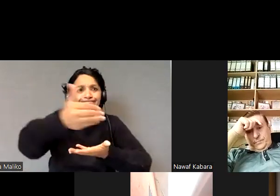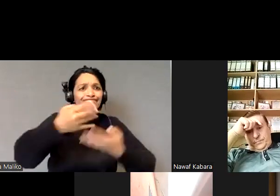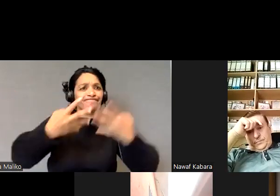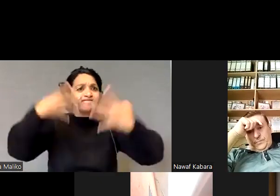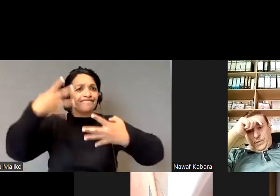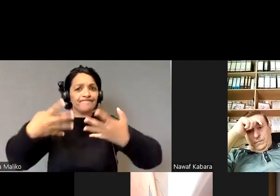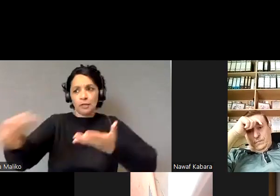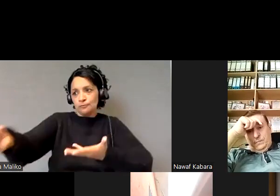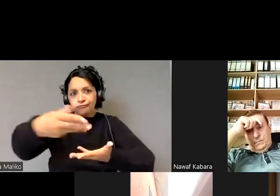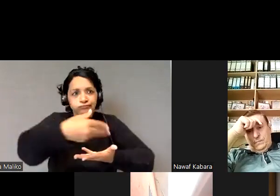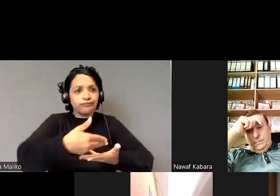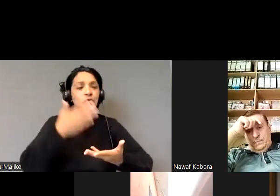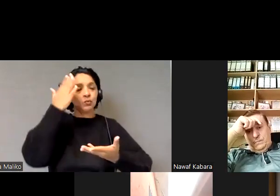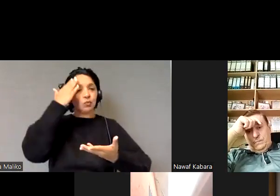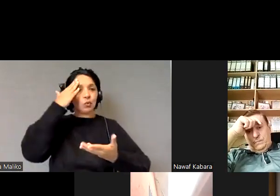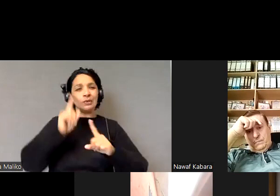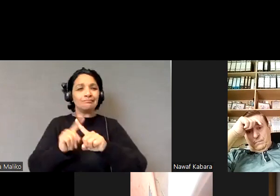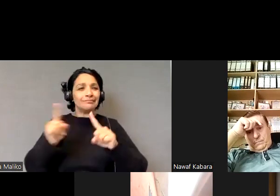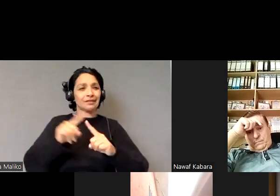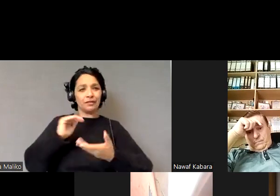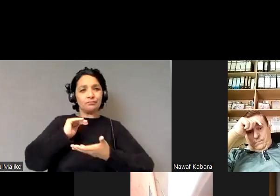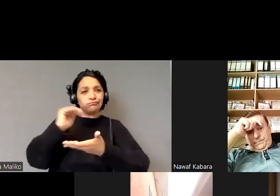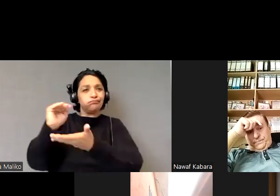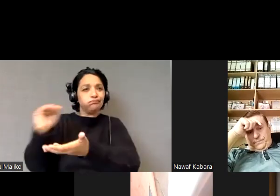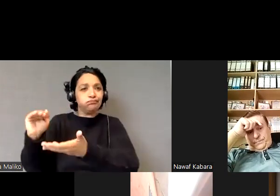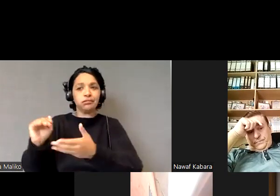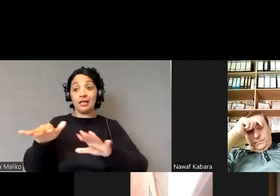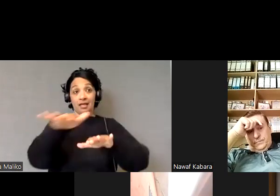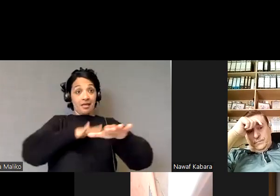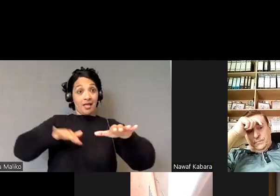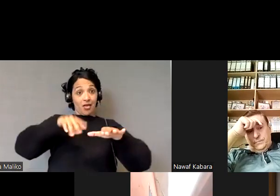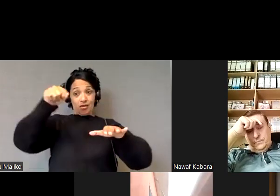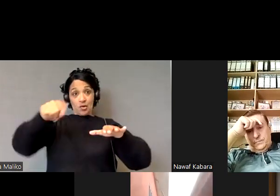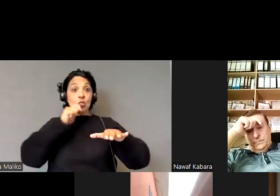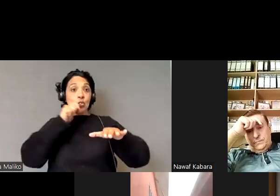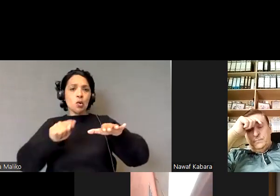and other items including to remote and dangerous locations, and fielding requests for assistance